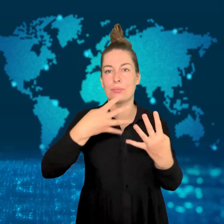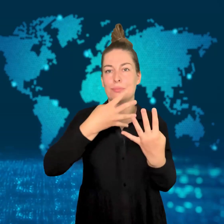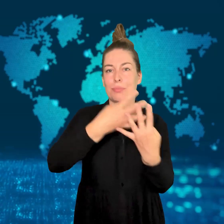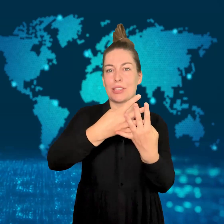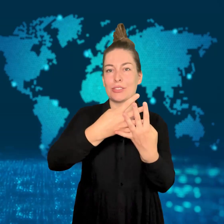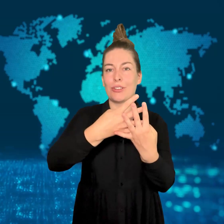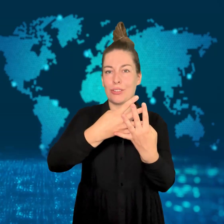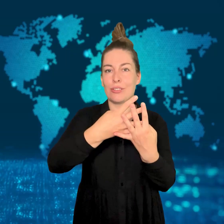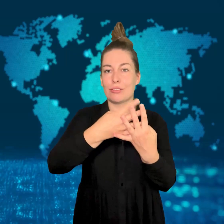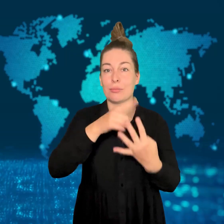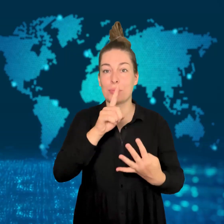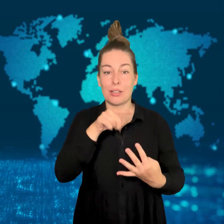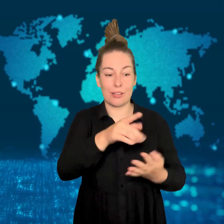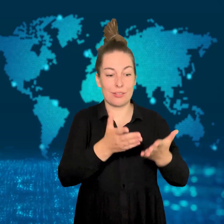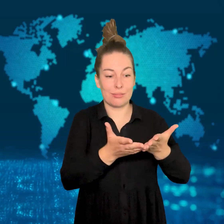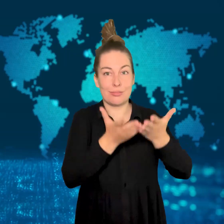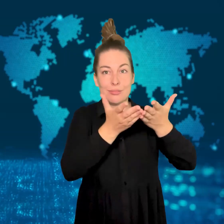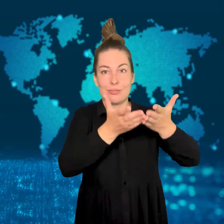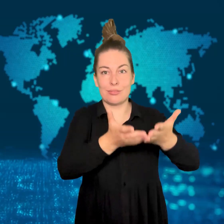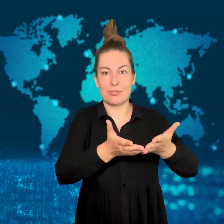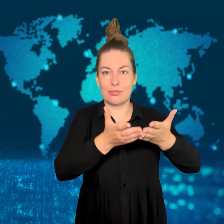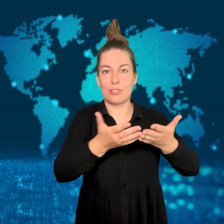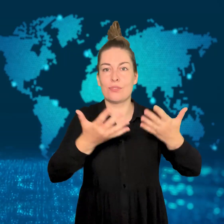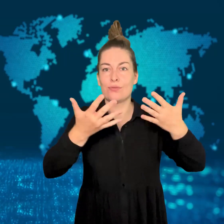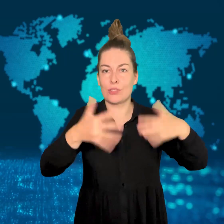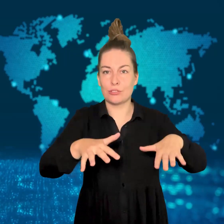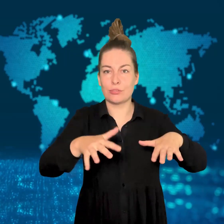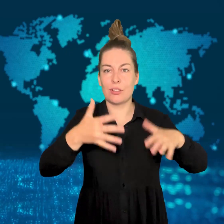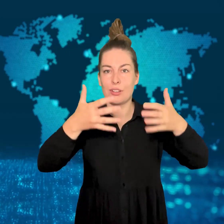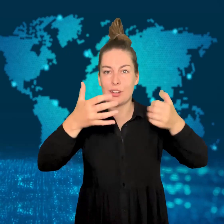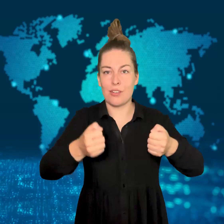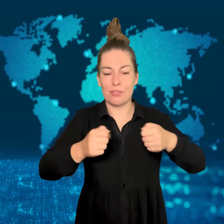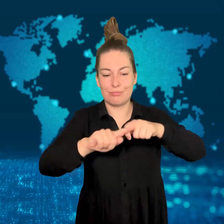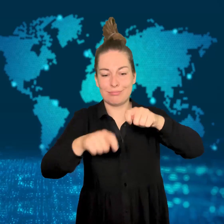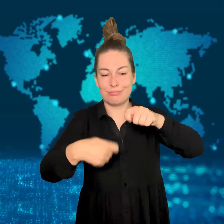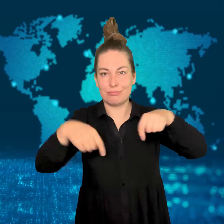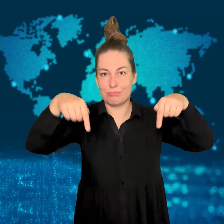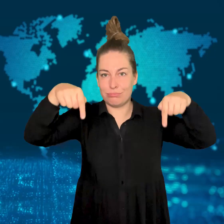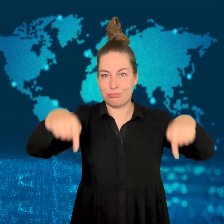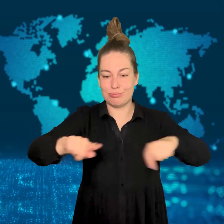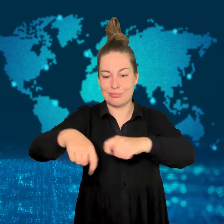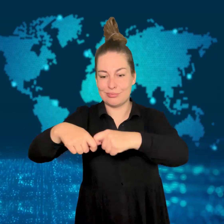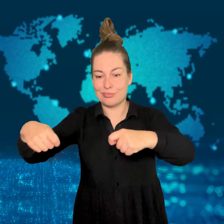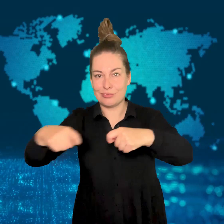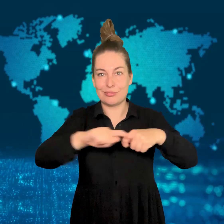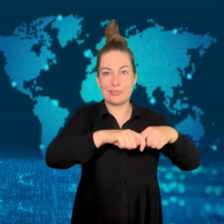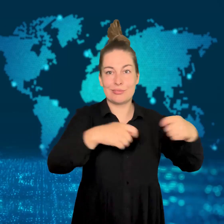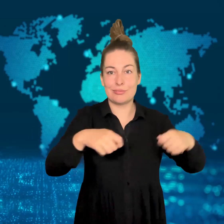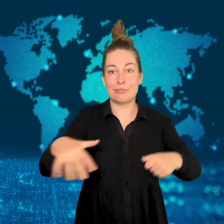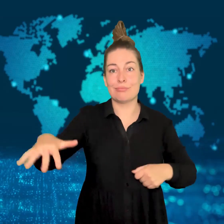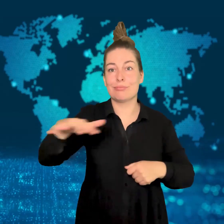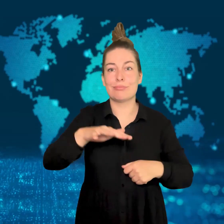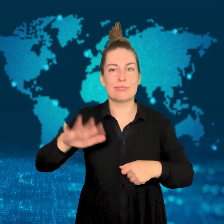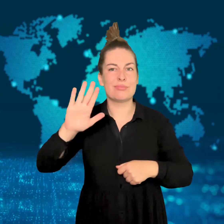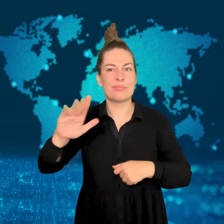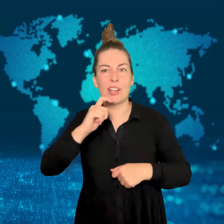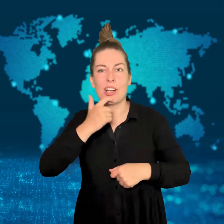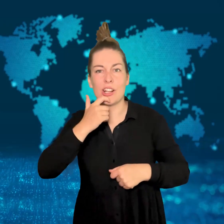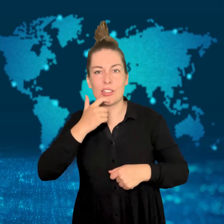It is docked in Portland, on the Dorset coast of England.